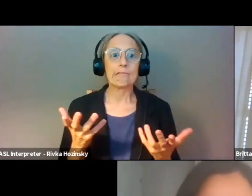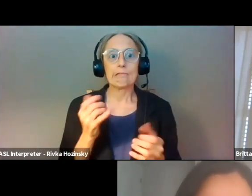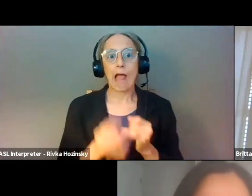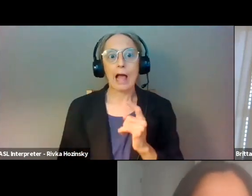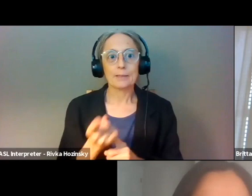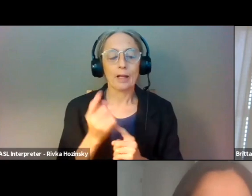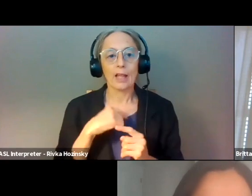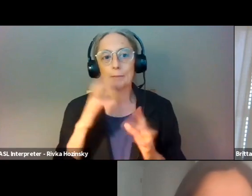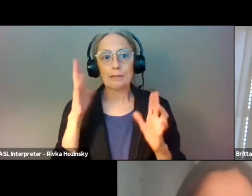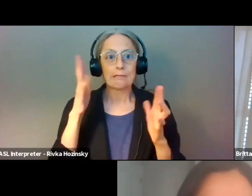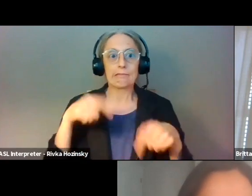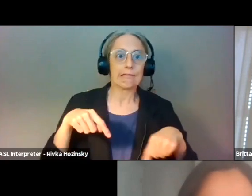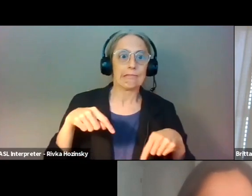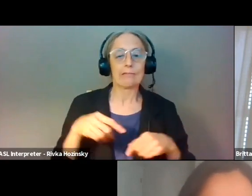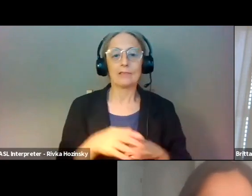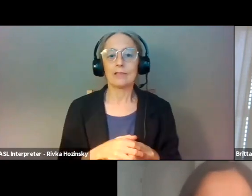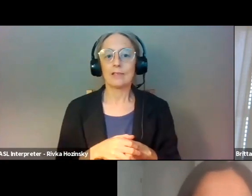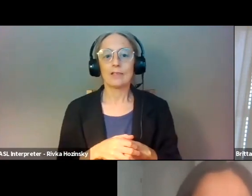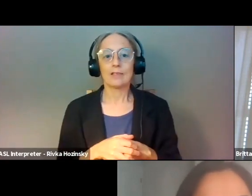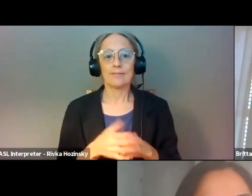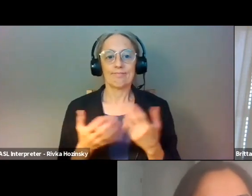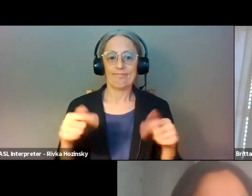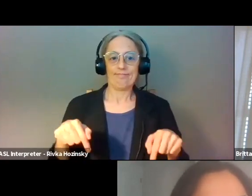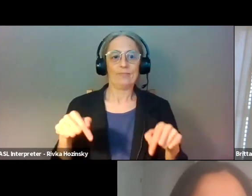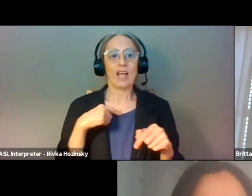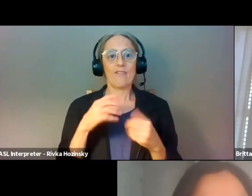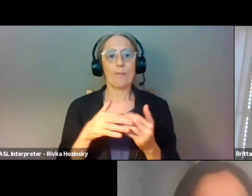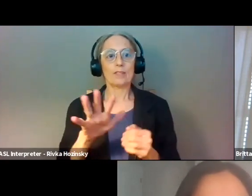we have almost 500 people registered, so we wanted to make sure it was seamless